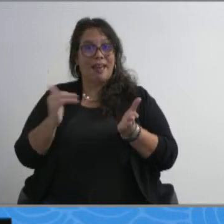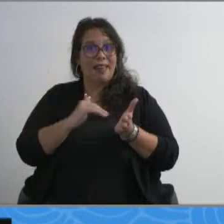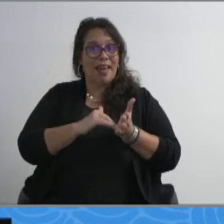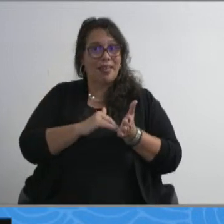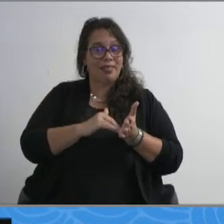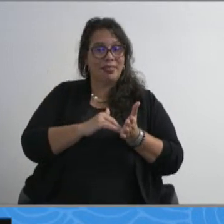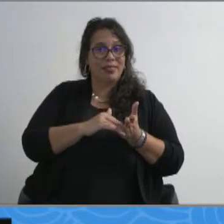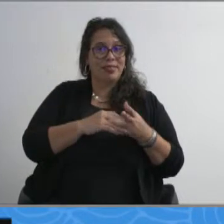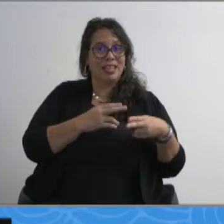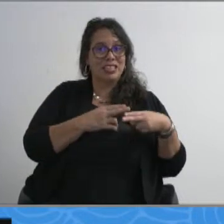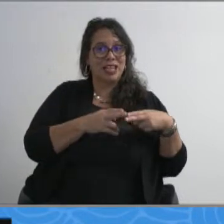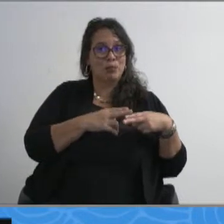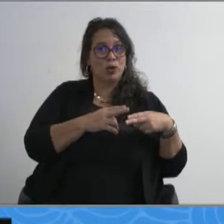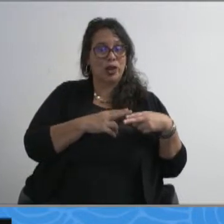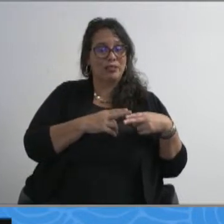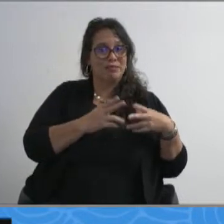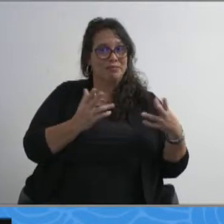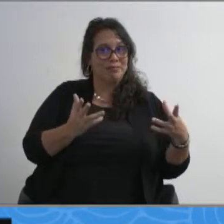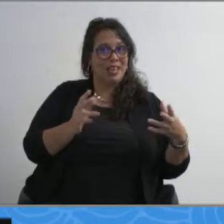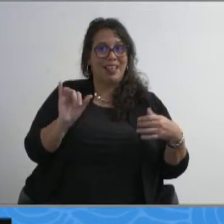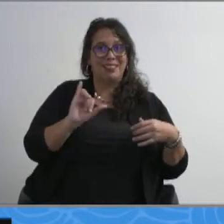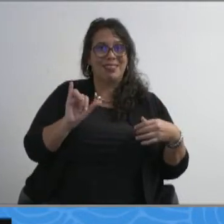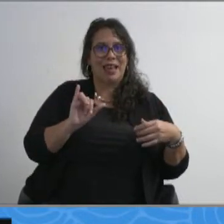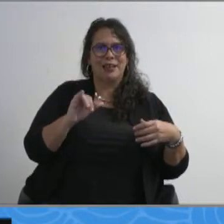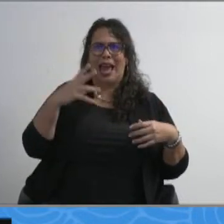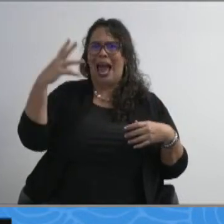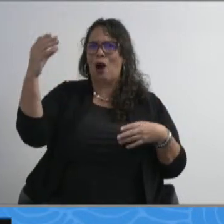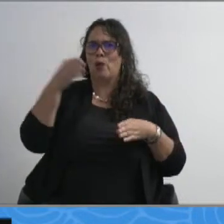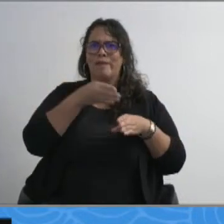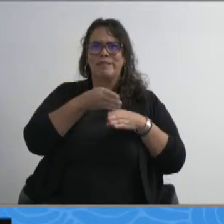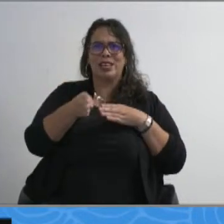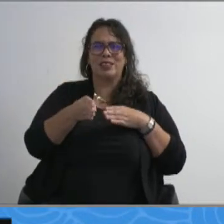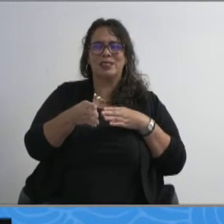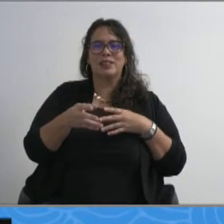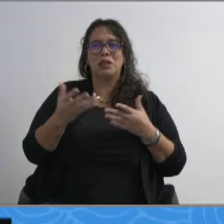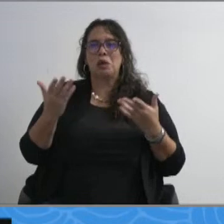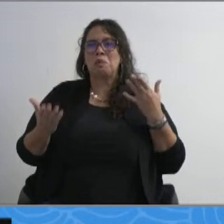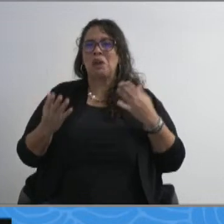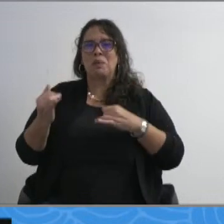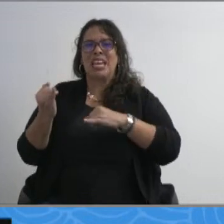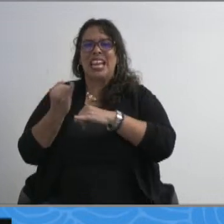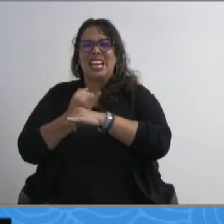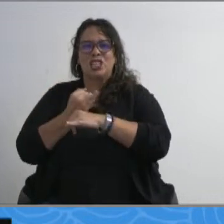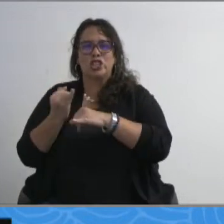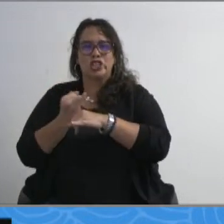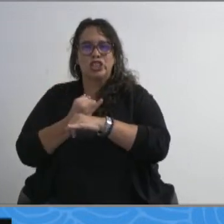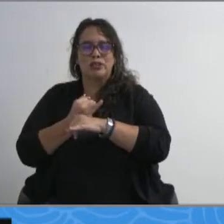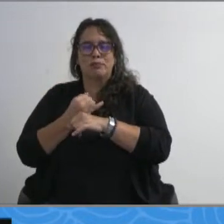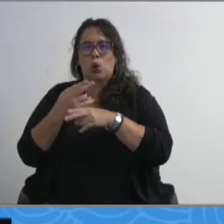But these are permits that are internship or very short amount of term that we're saying,